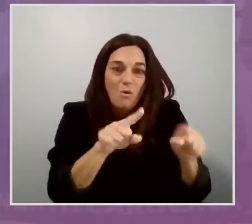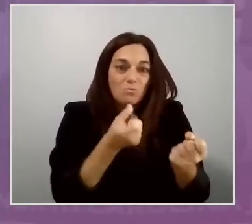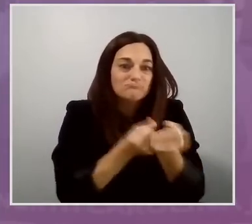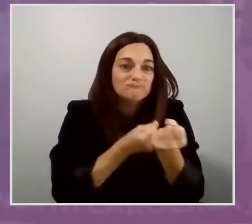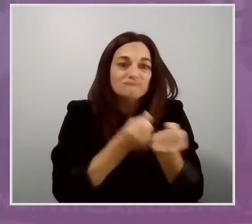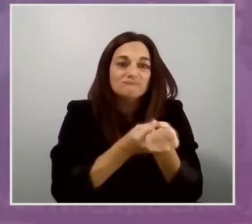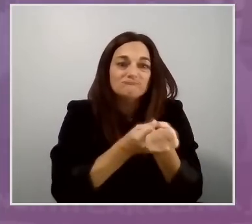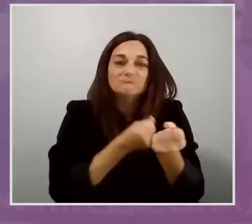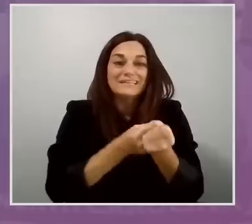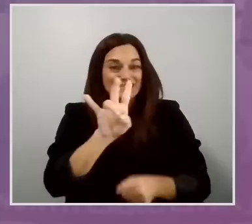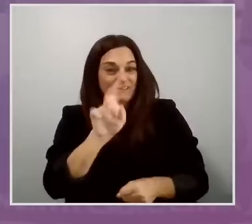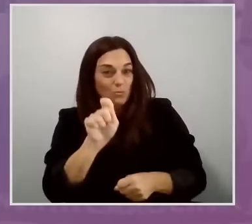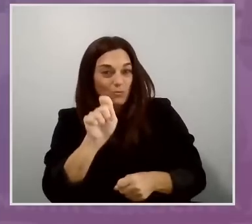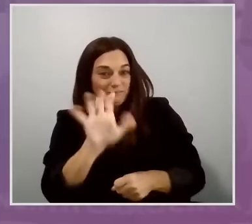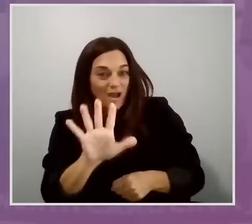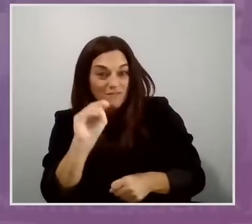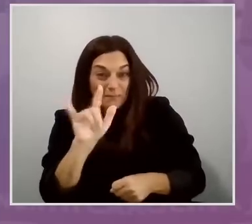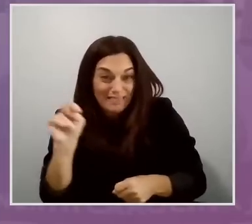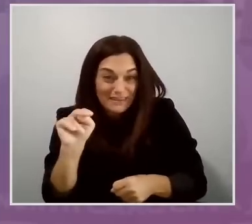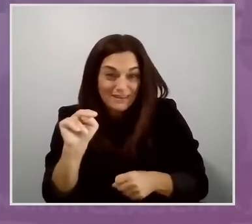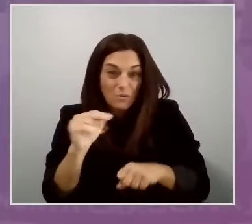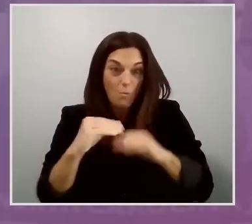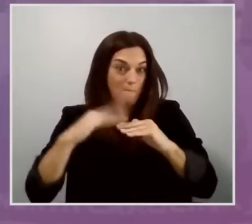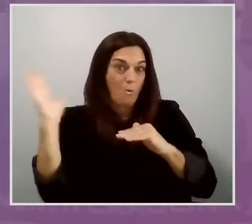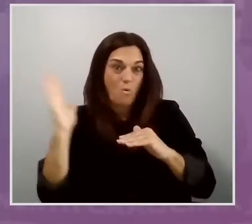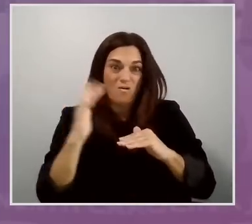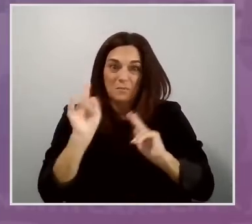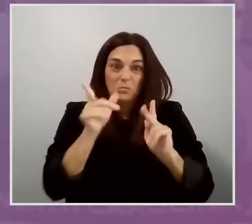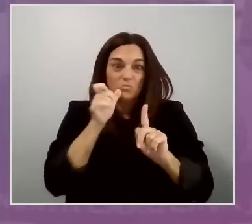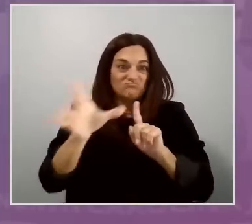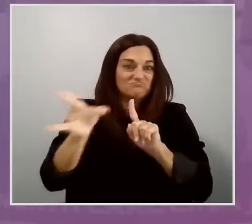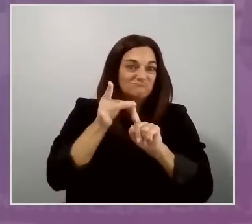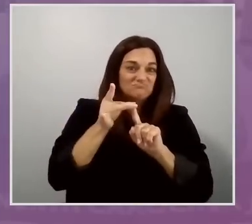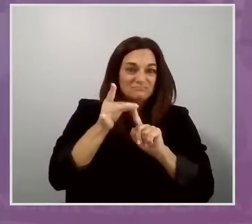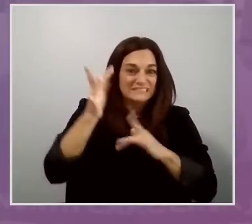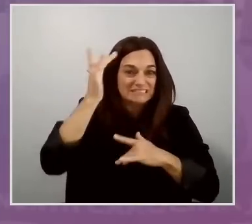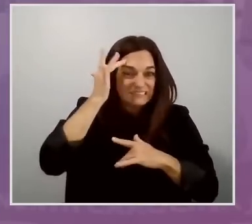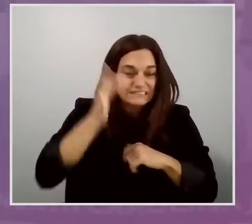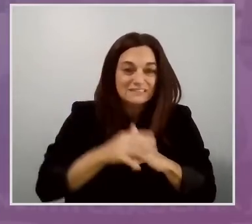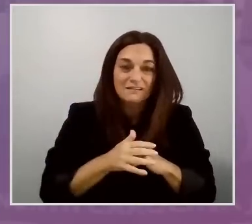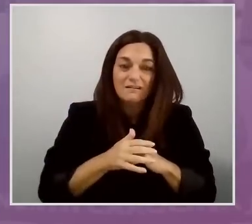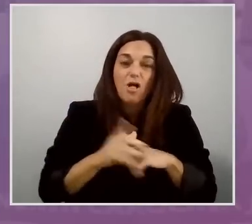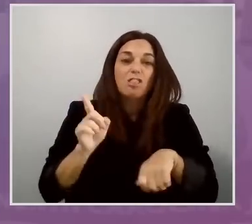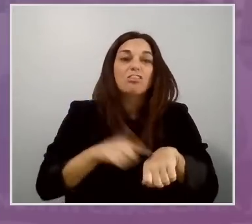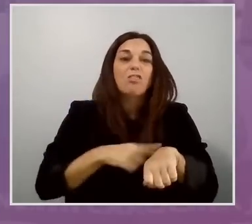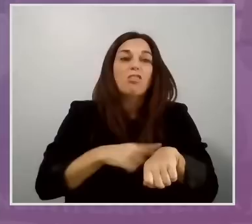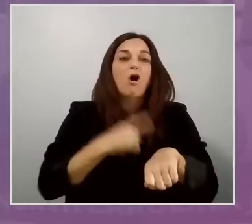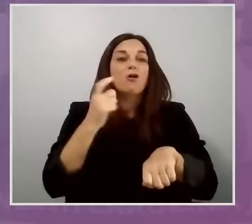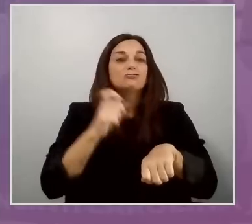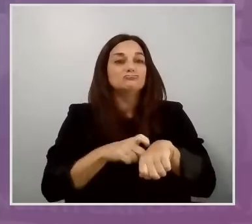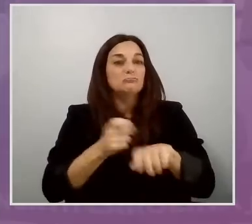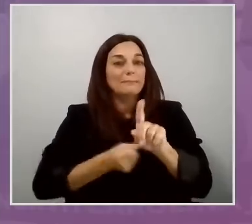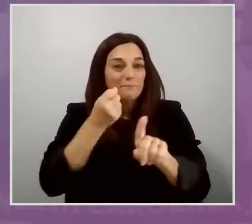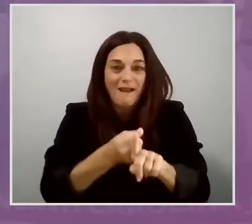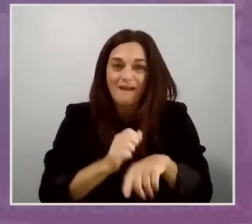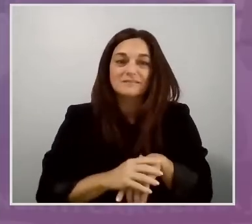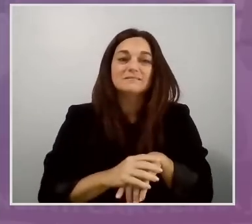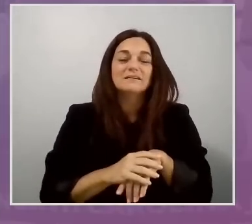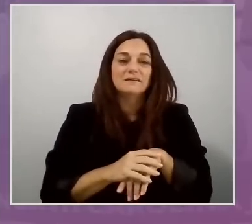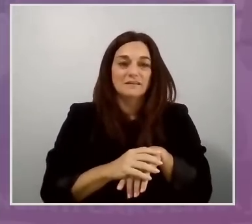LAST HOURS ON EARTH. YOU KNOW, SEVEN AND A HALF MILLION OR MORE PEOPLE HAVE